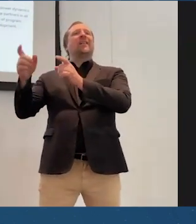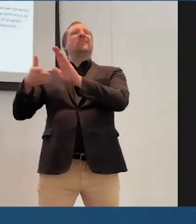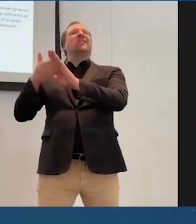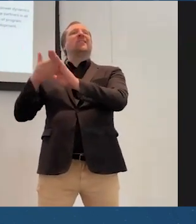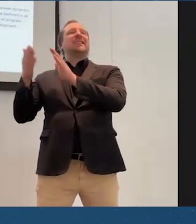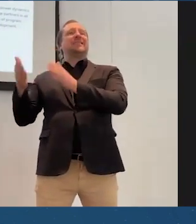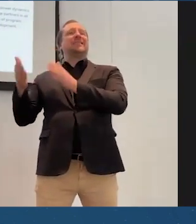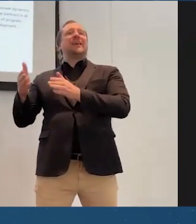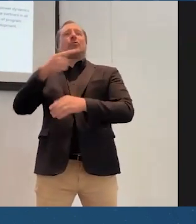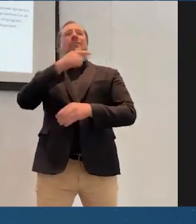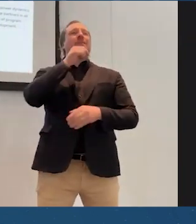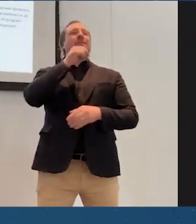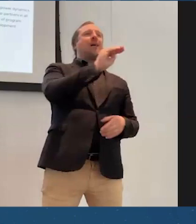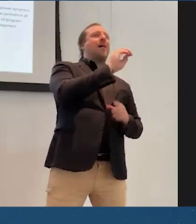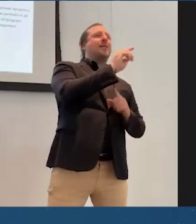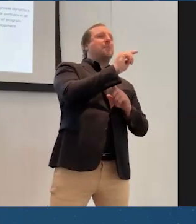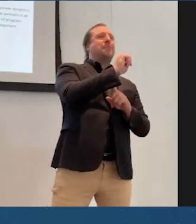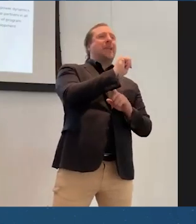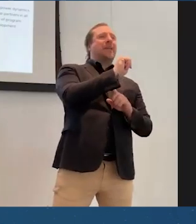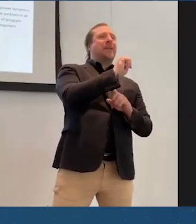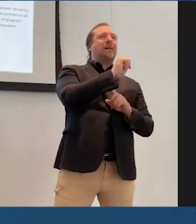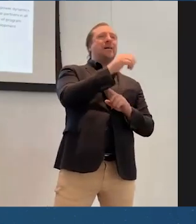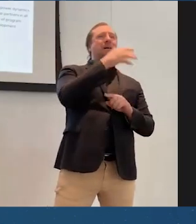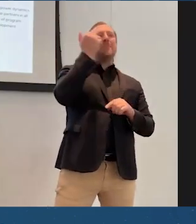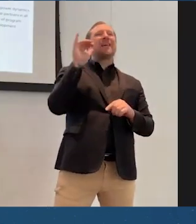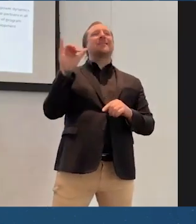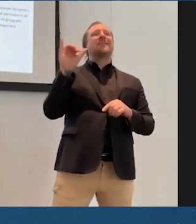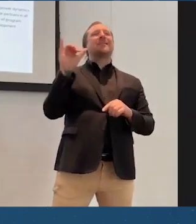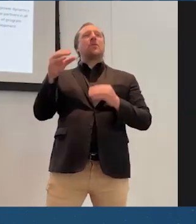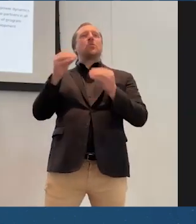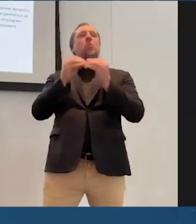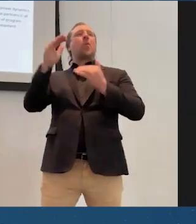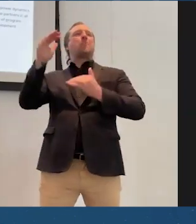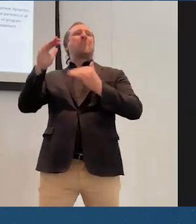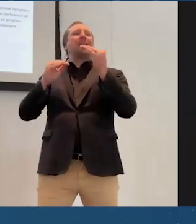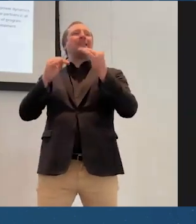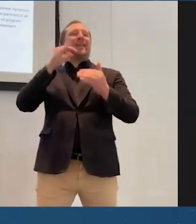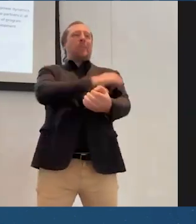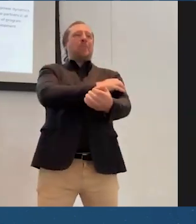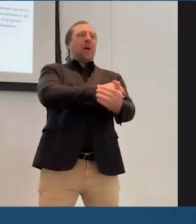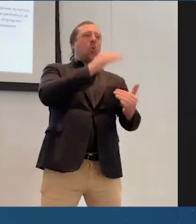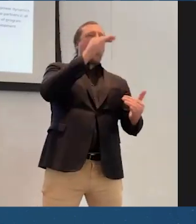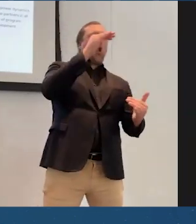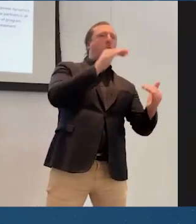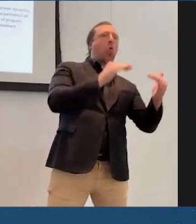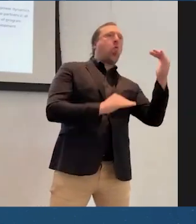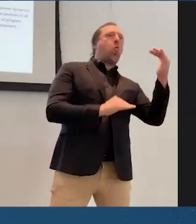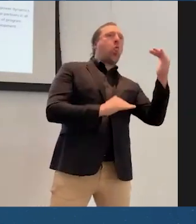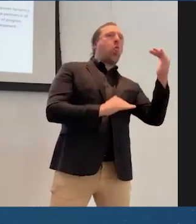find that it balances out any power dynamics that are in place.